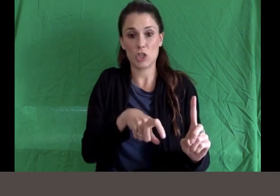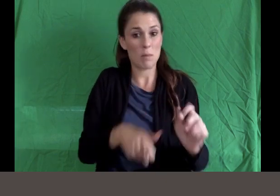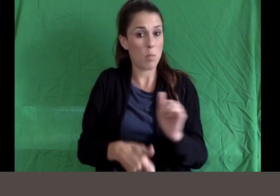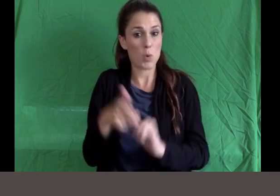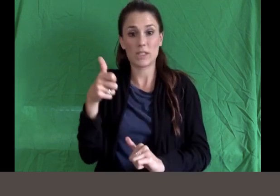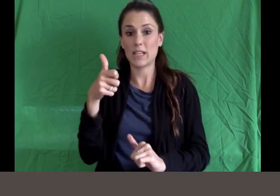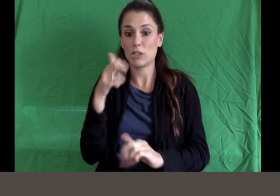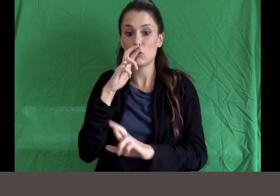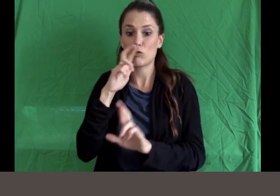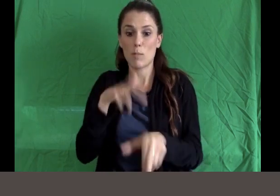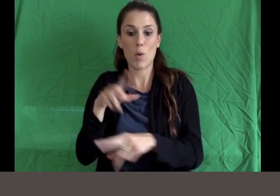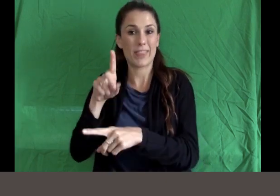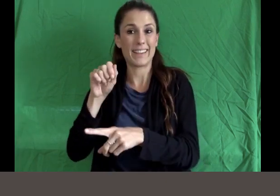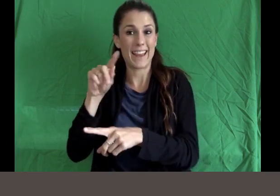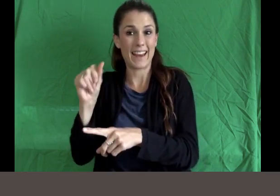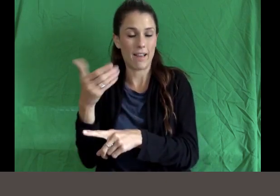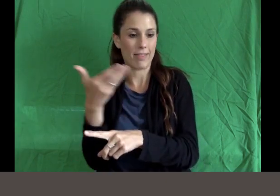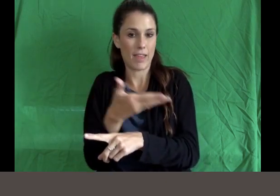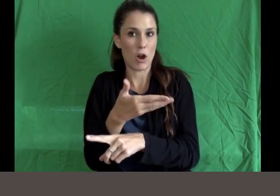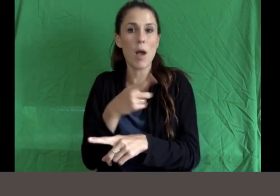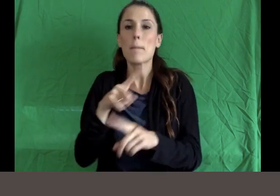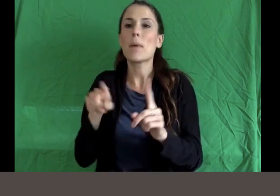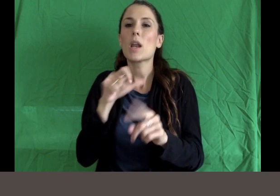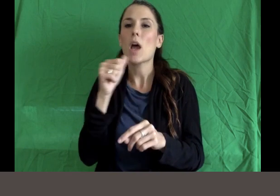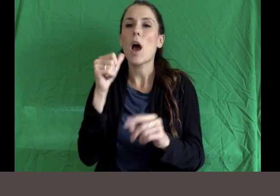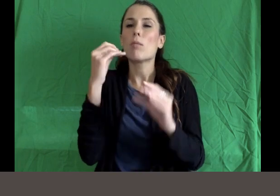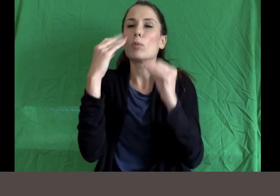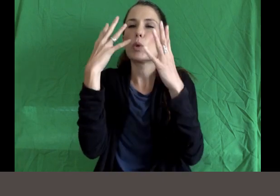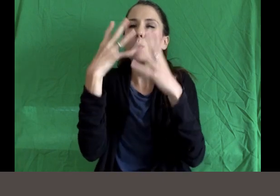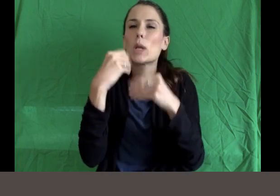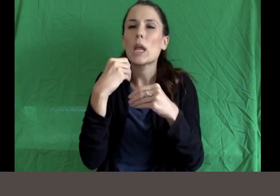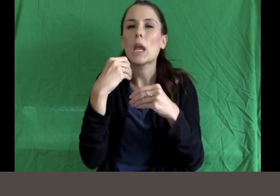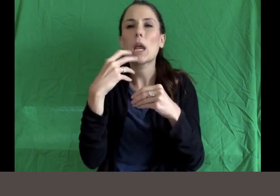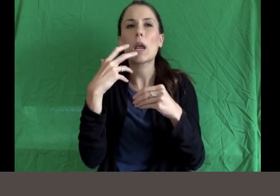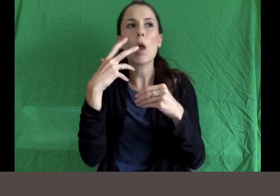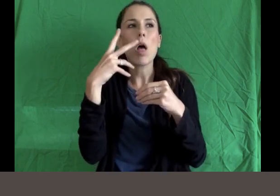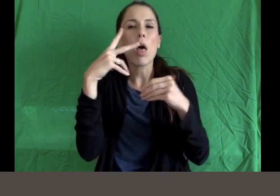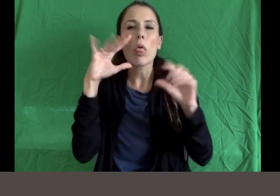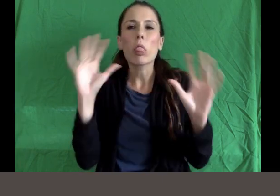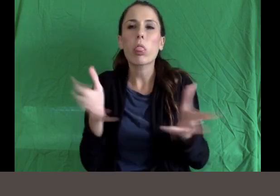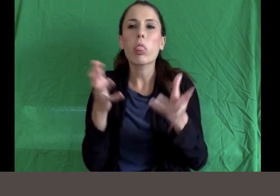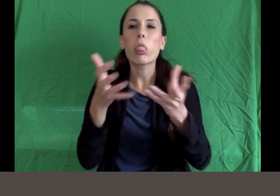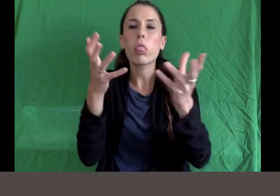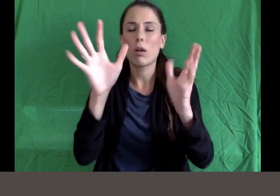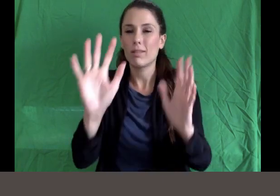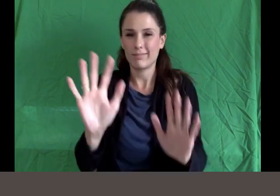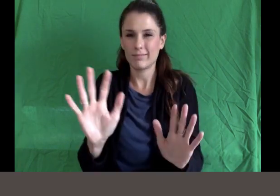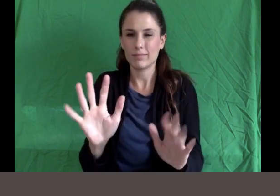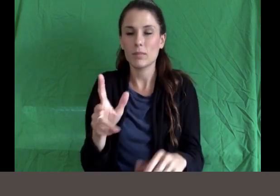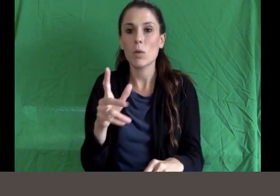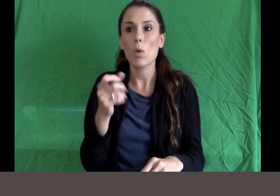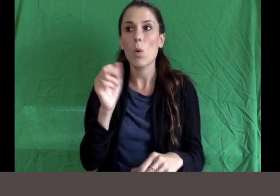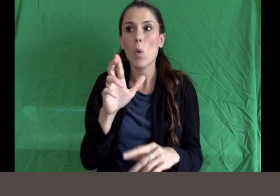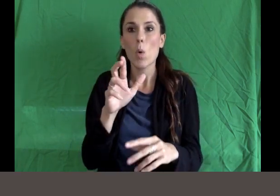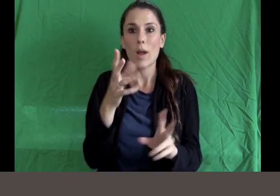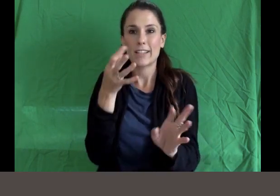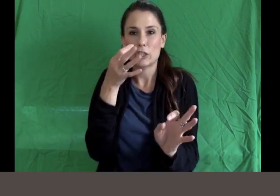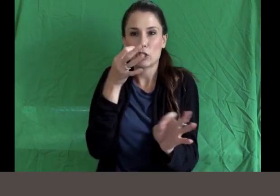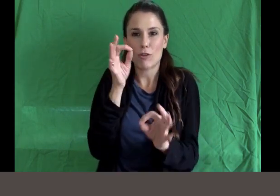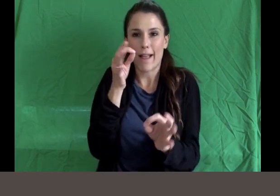accent or provide aesthetic beauty to your data or in the worst case distracting sidebars.